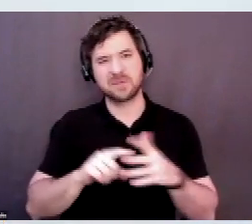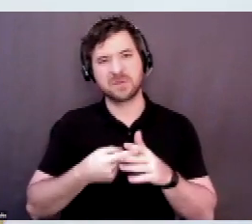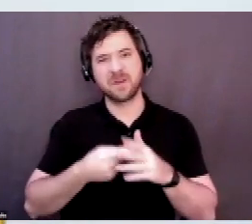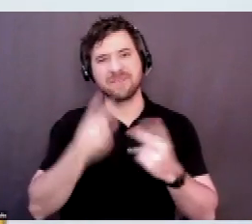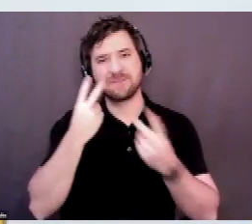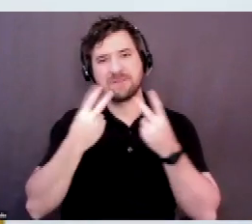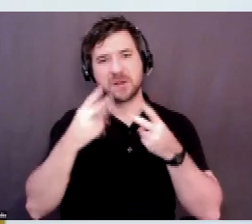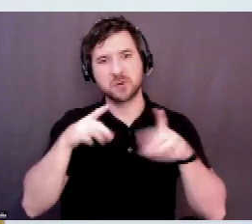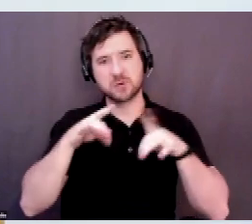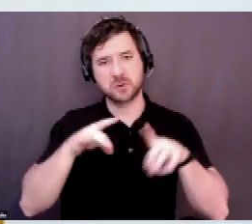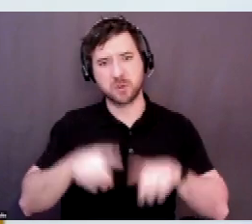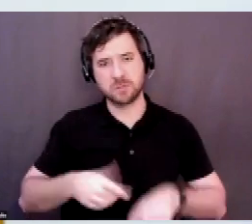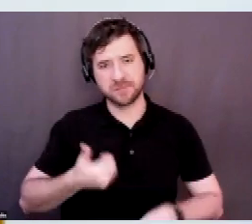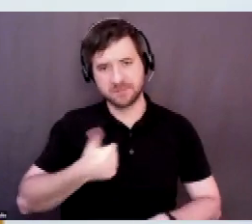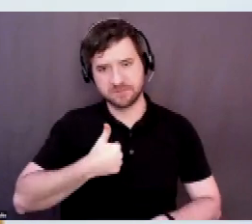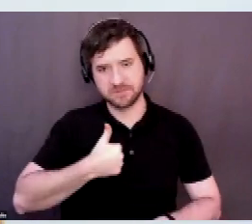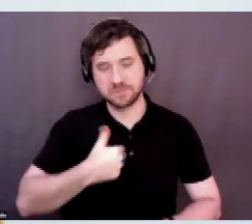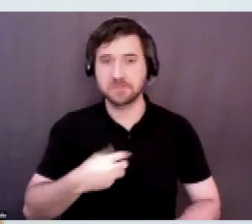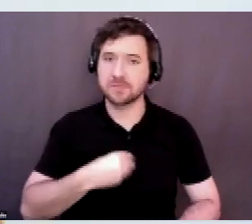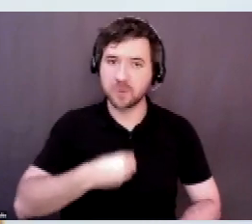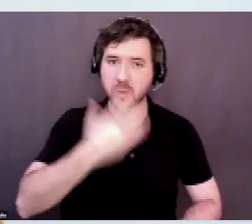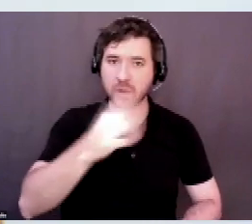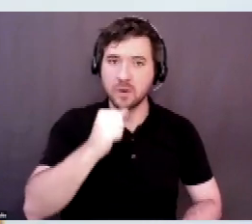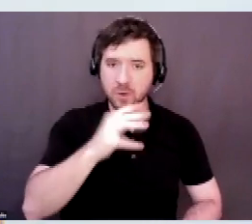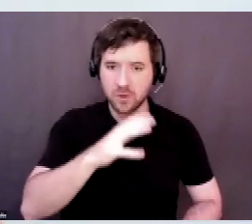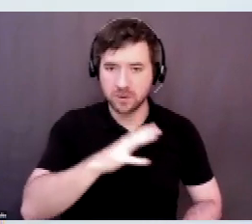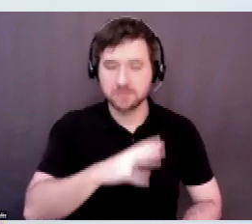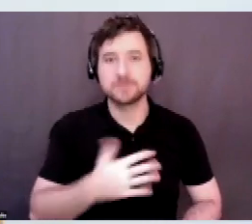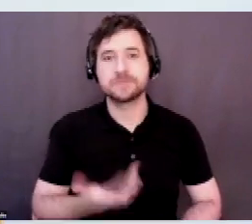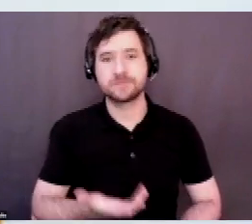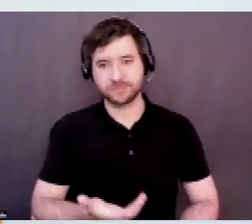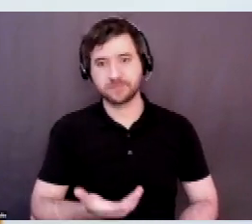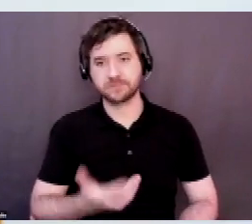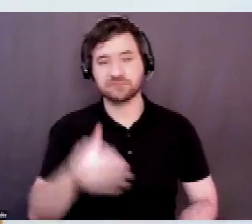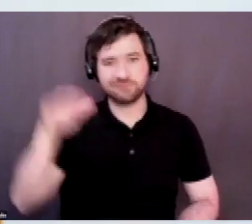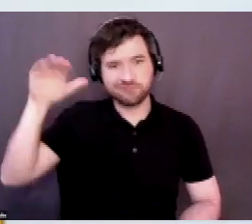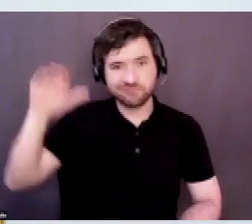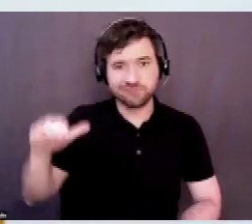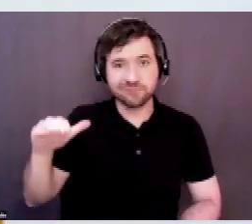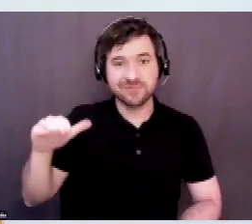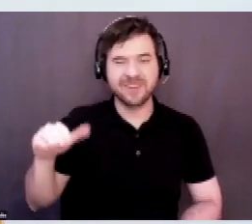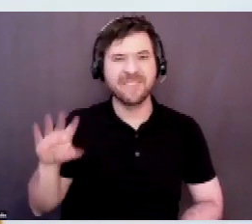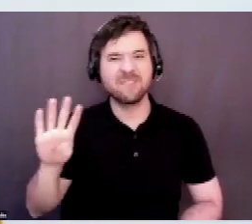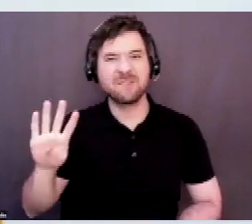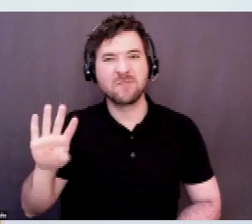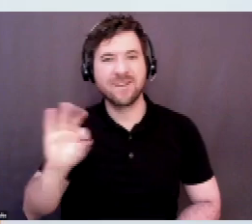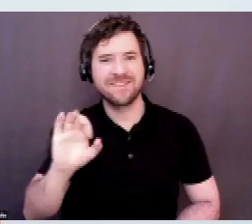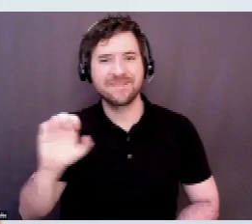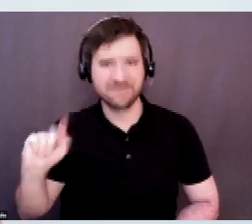I am a Caucasian woman. I am about four feet tall and I